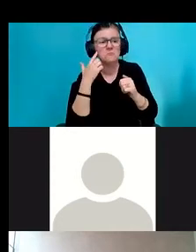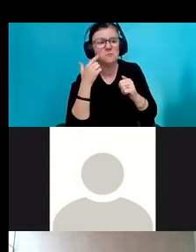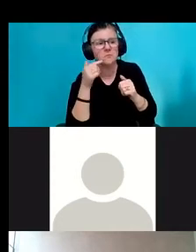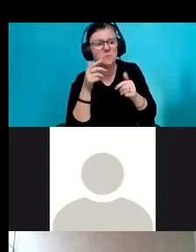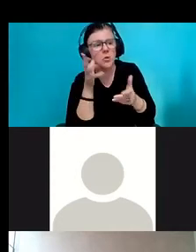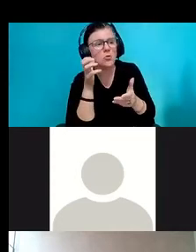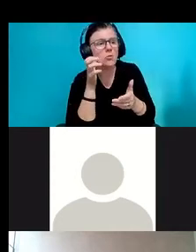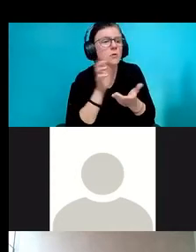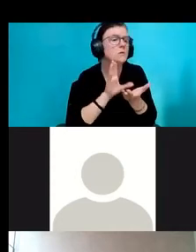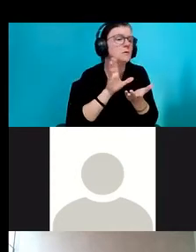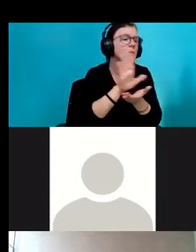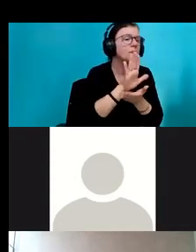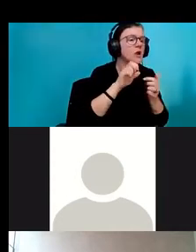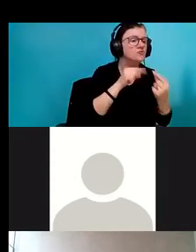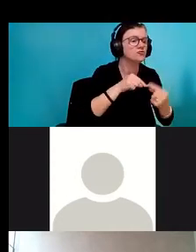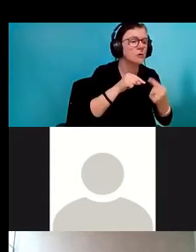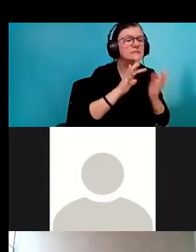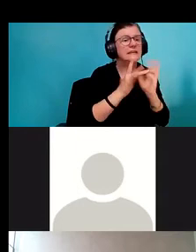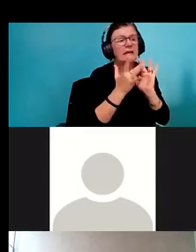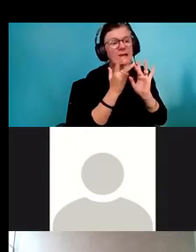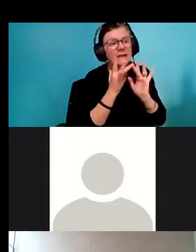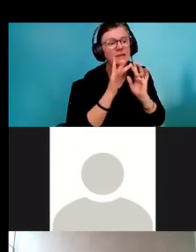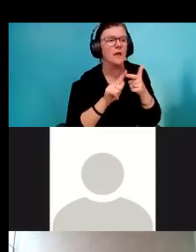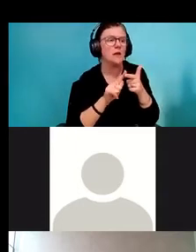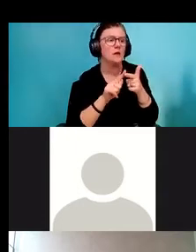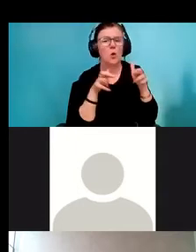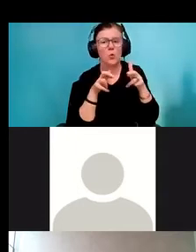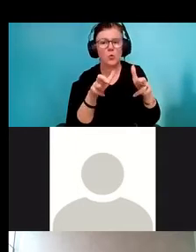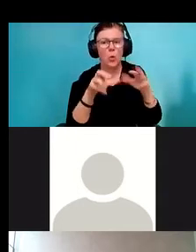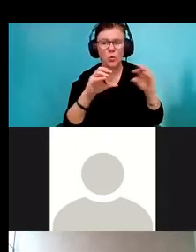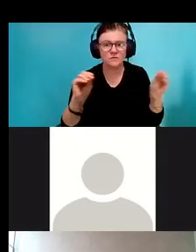of support, remote office locations, distances